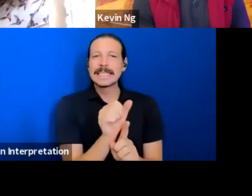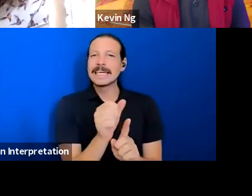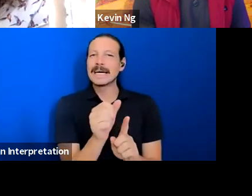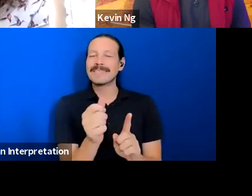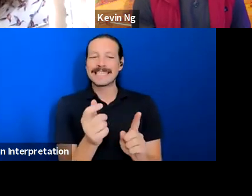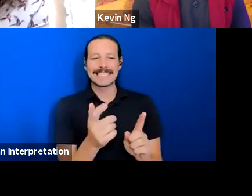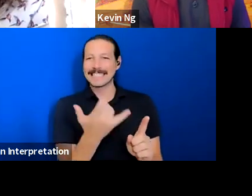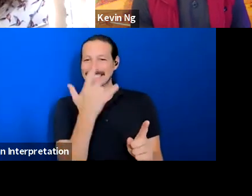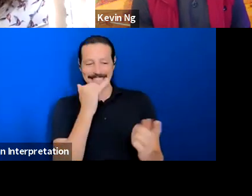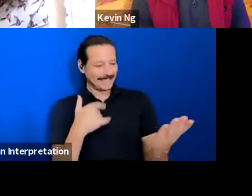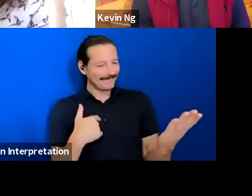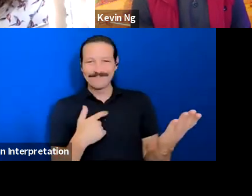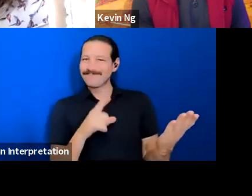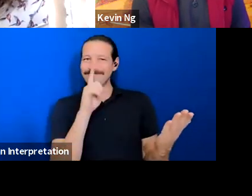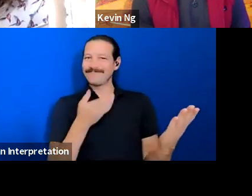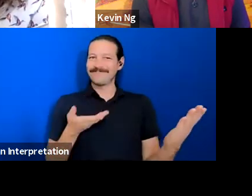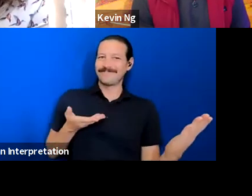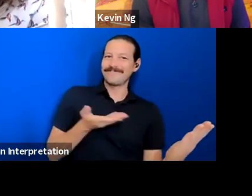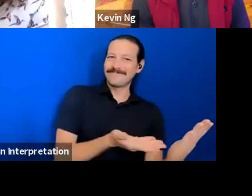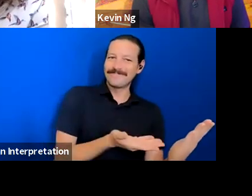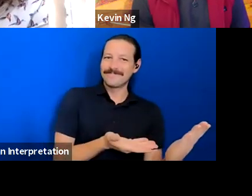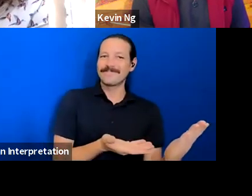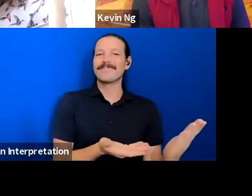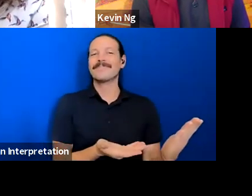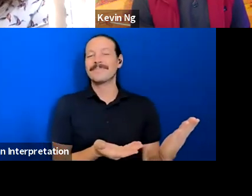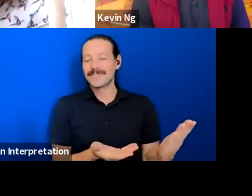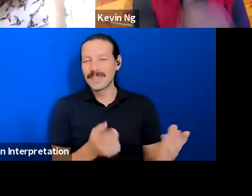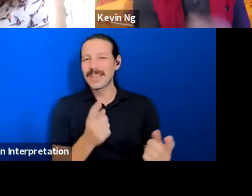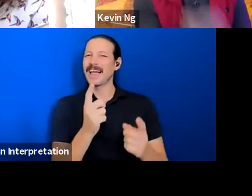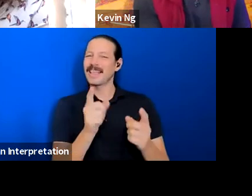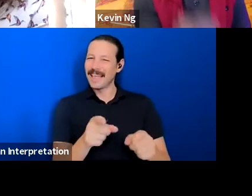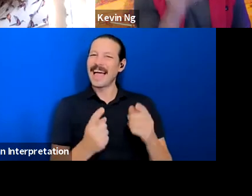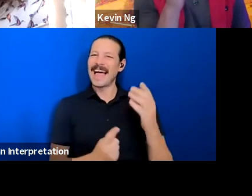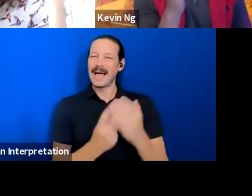Sadly for me it became that experience of being like this is so good but it just needed to have